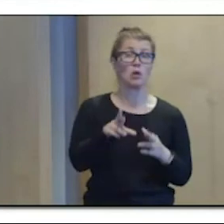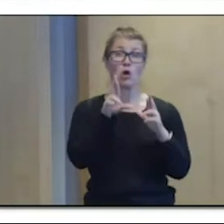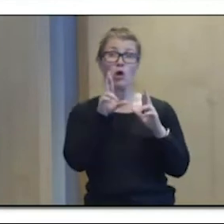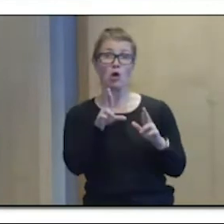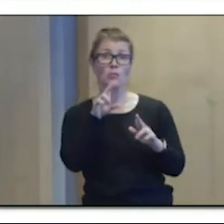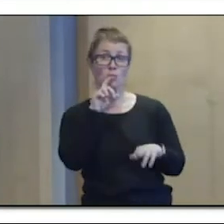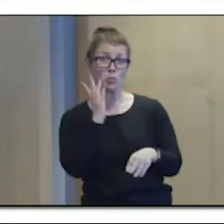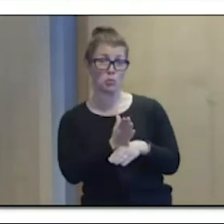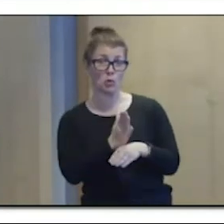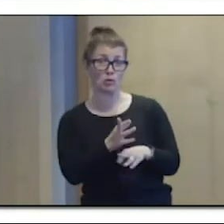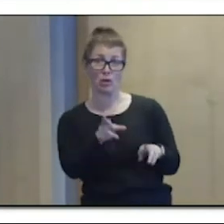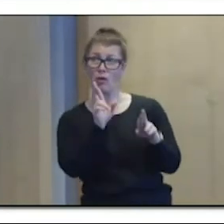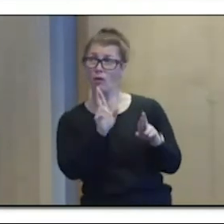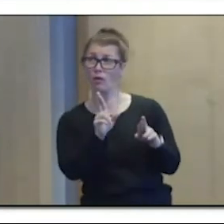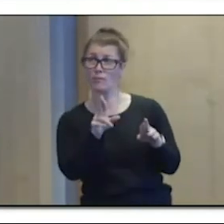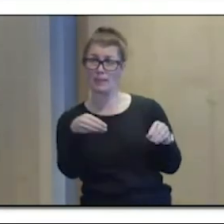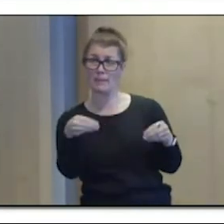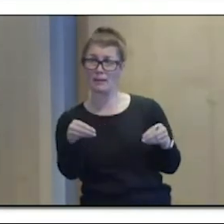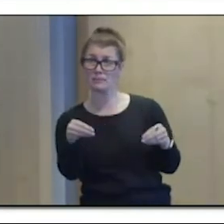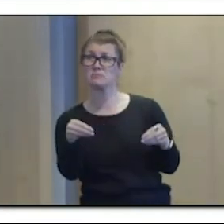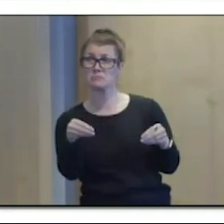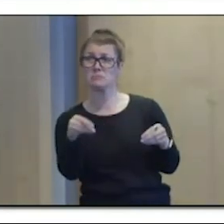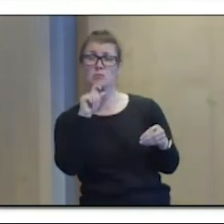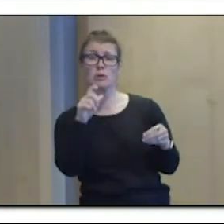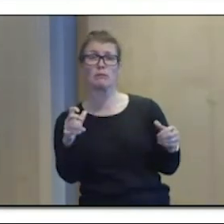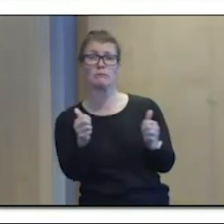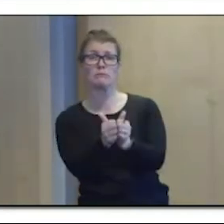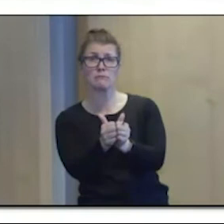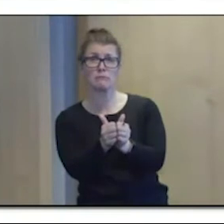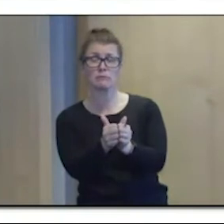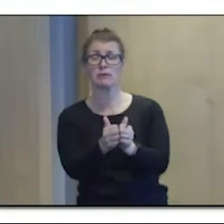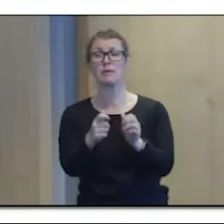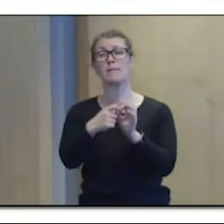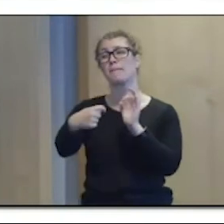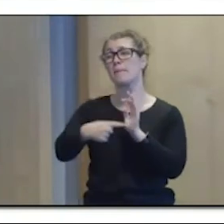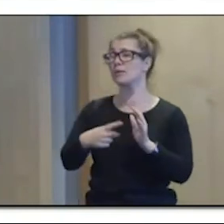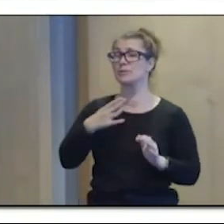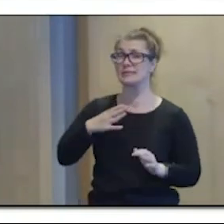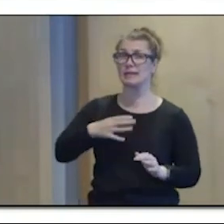and the market operator will facilitate that. But investment will be needed in order to deliver the